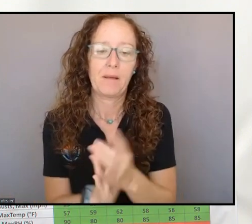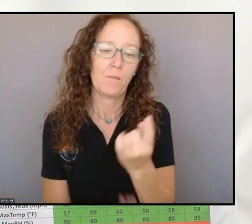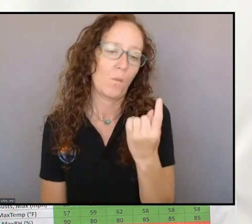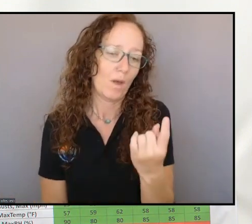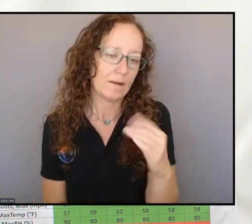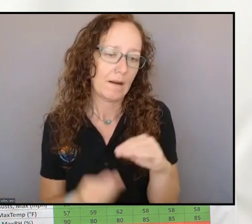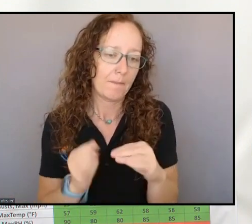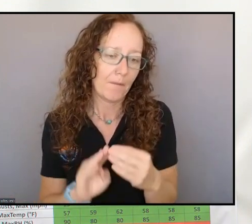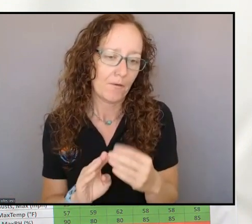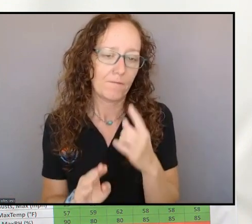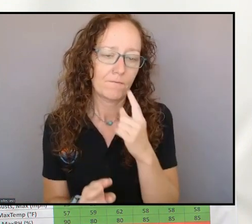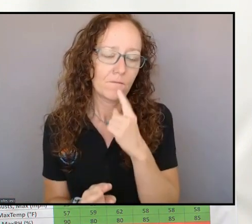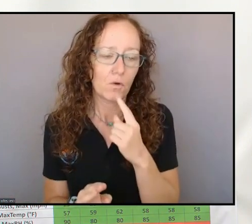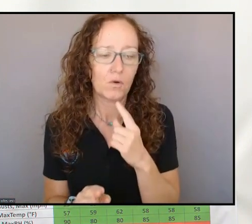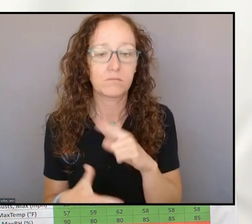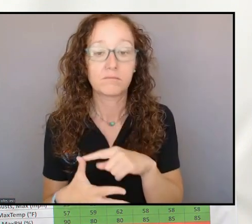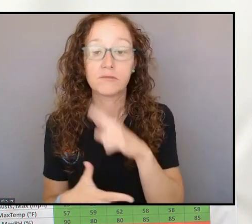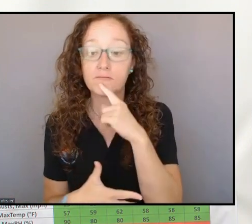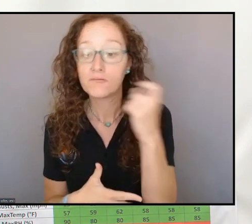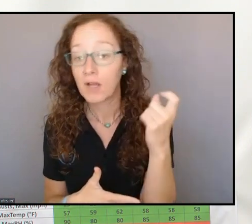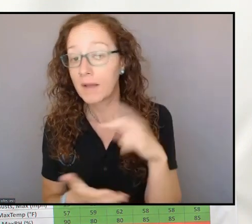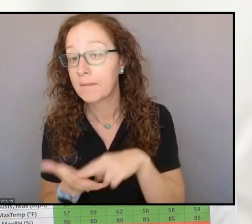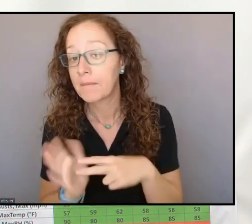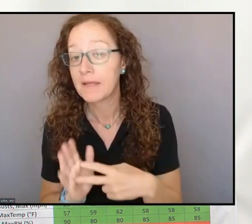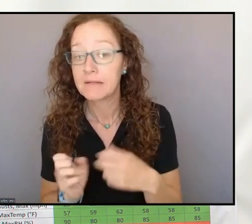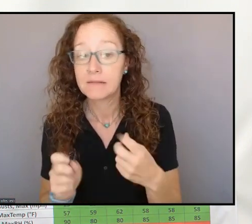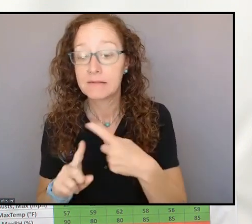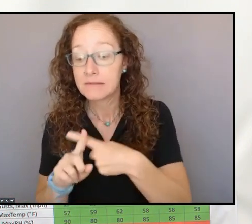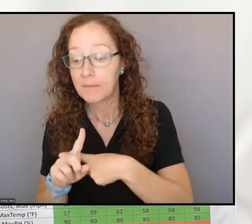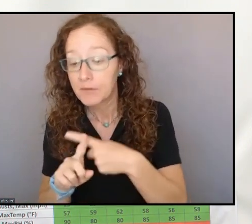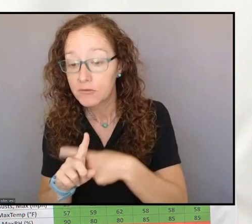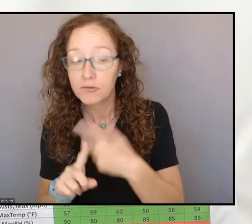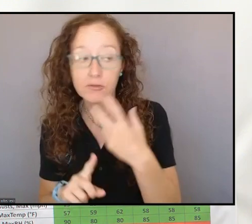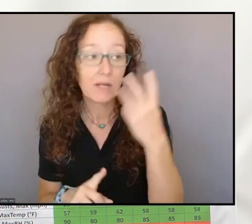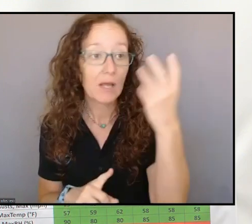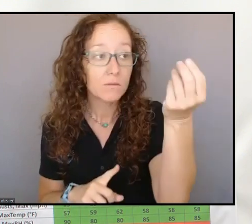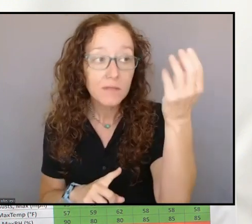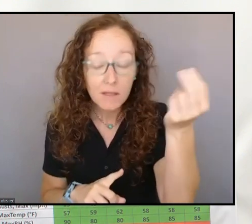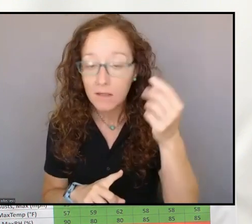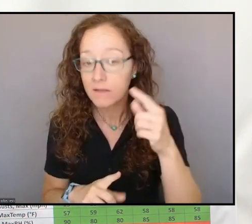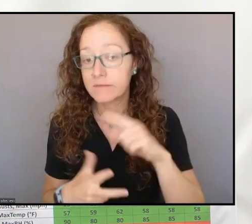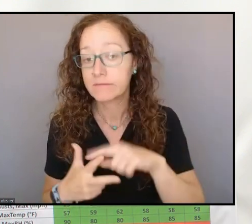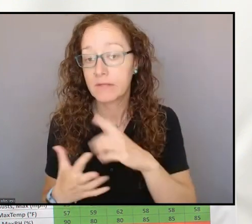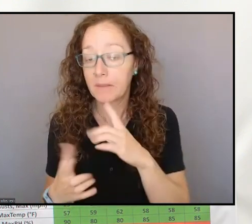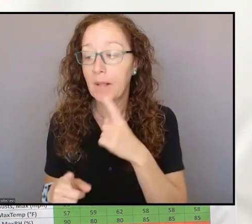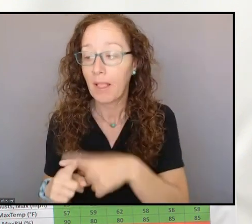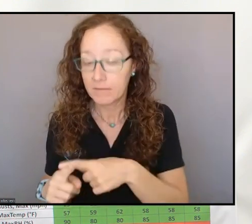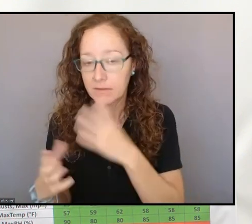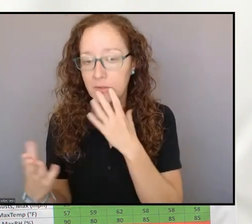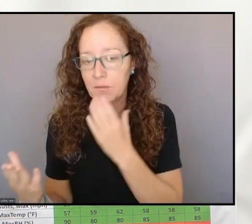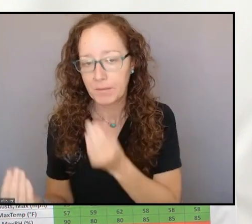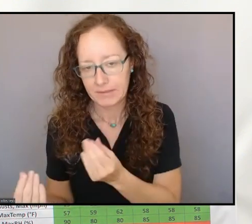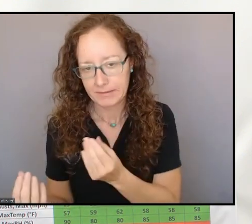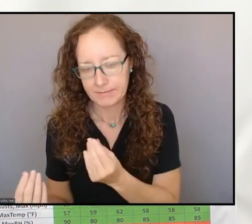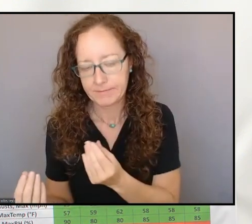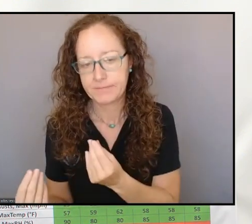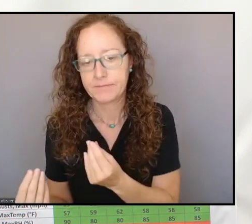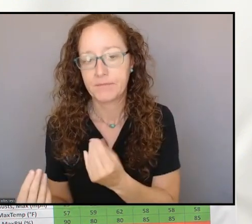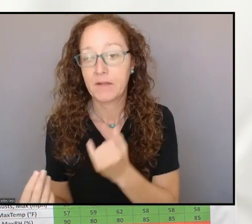the temperature outside, and also the humidity. So, the higher the temperature, the lower the humidity, the